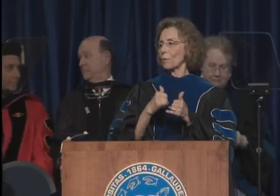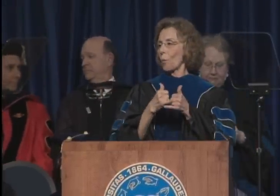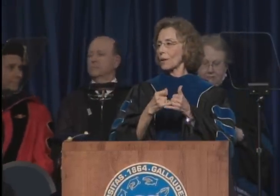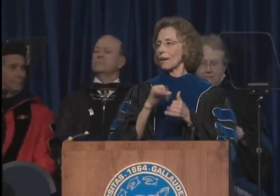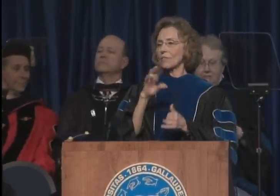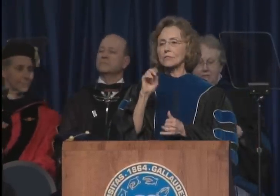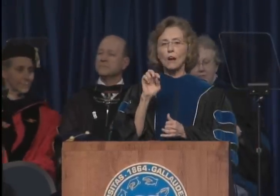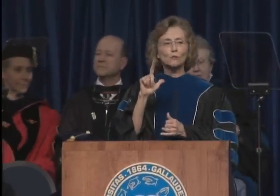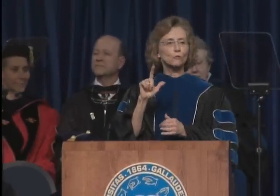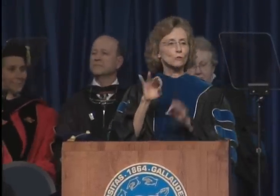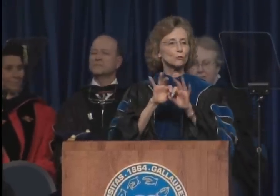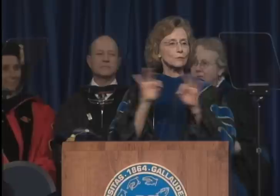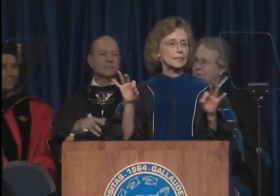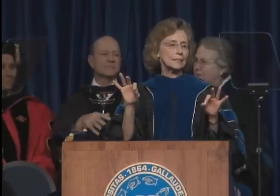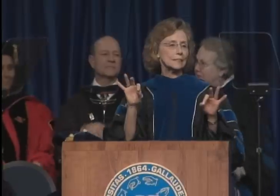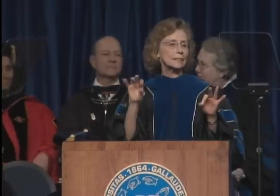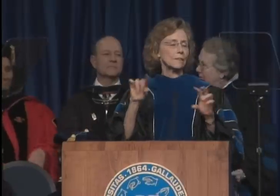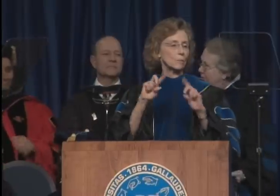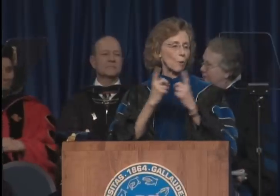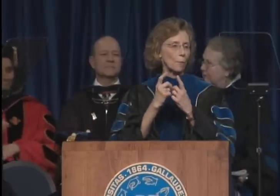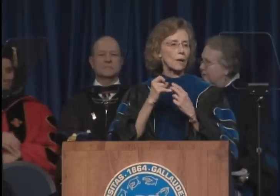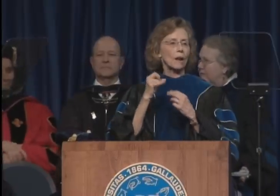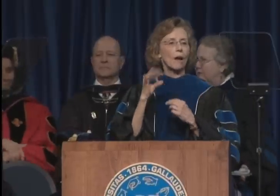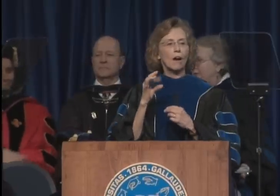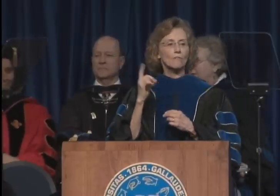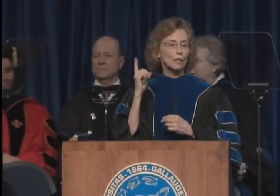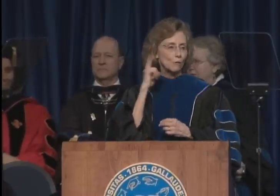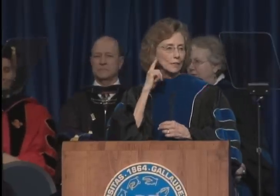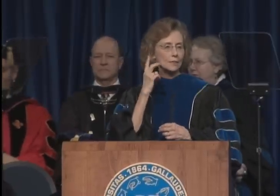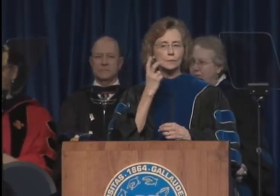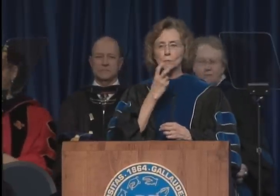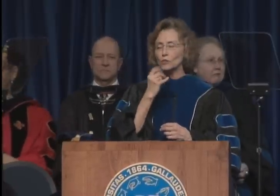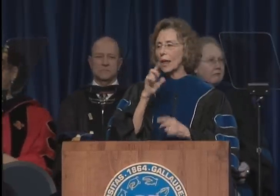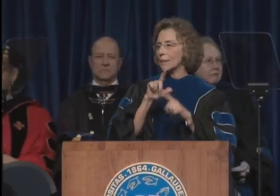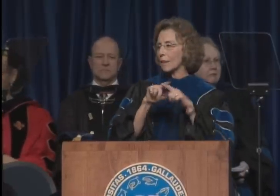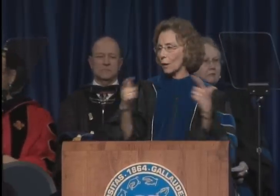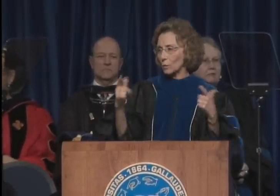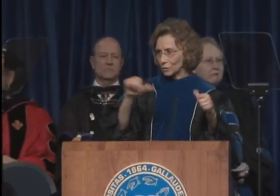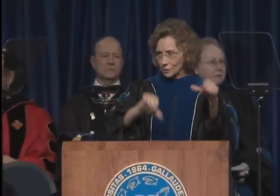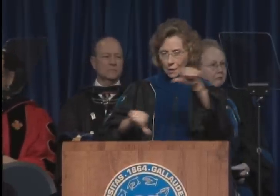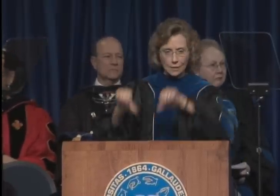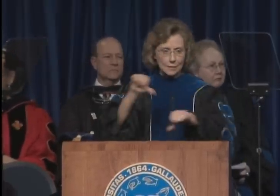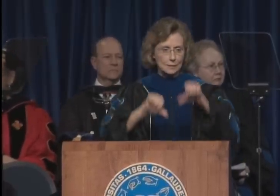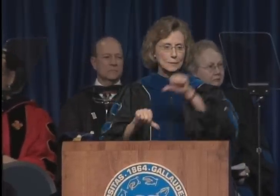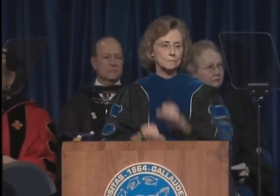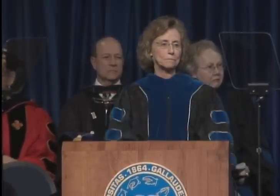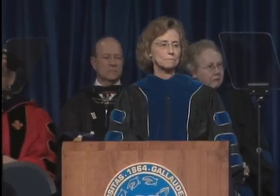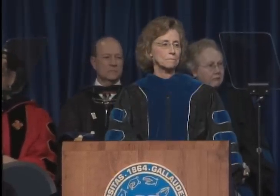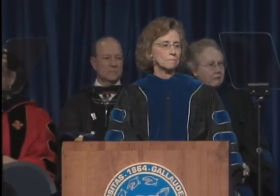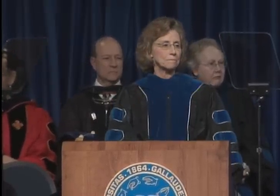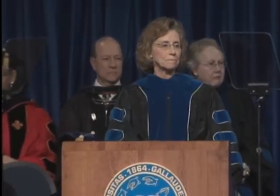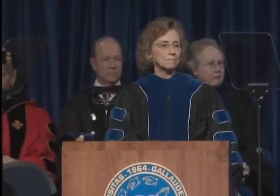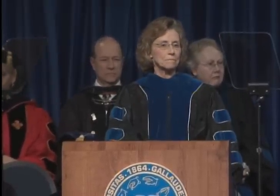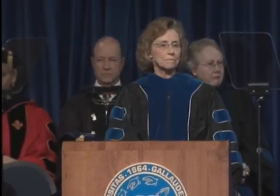to assist me in the awarding of doctoral degrees in the Department of Hearing, Speech and Language Sciences.